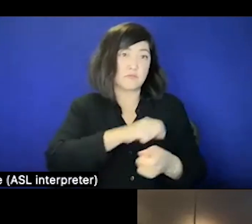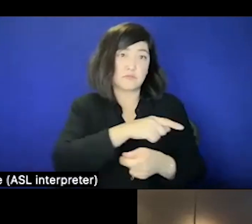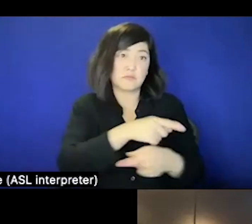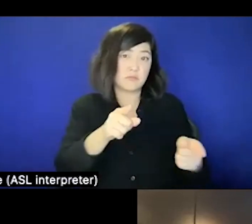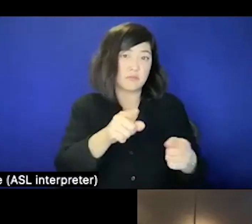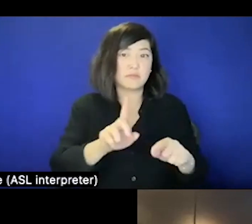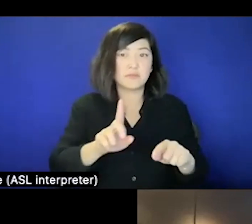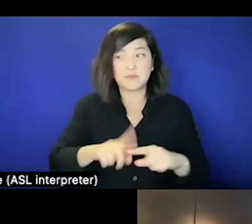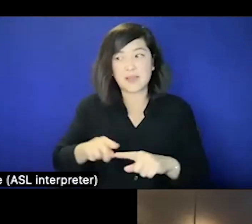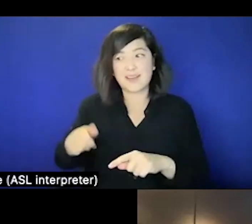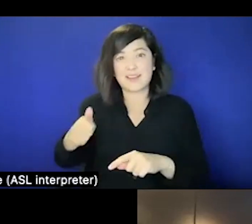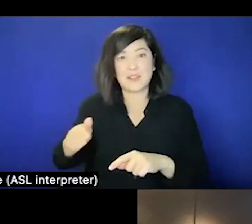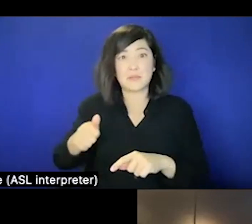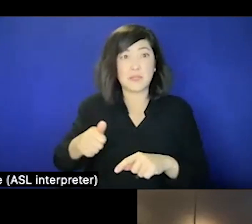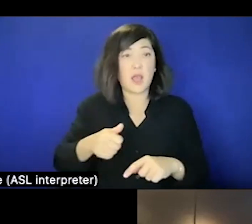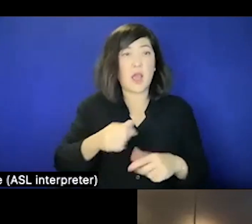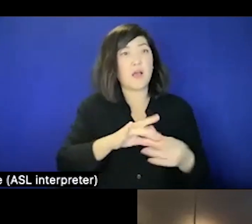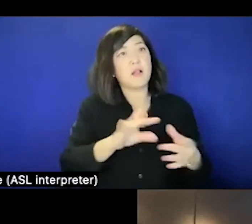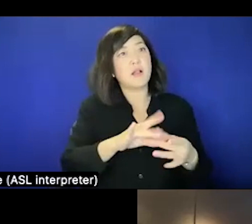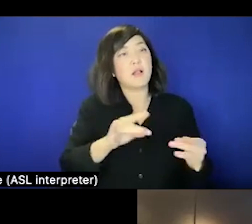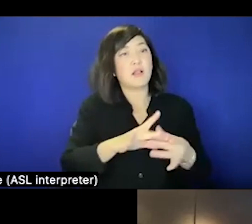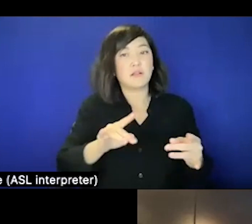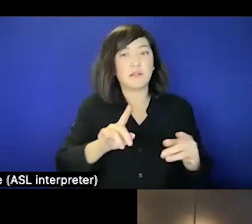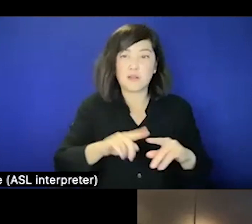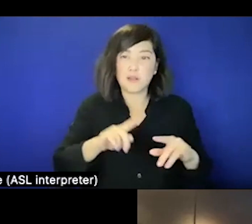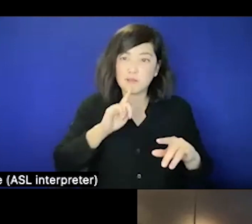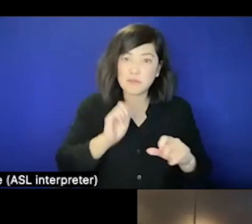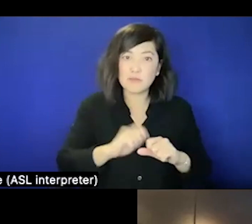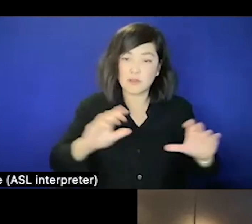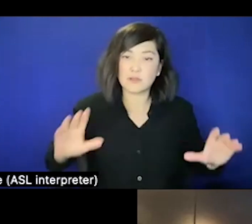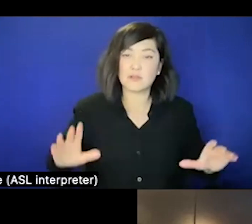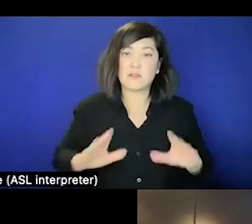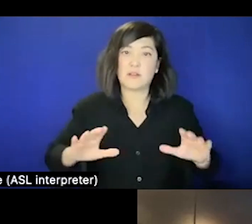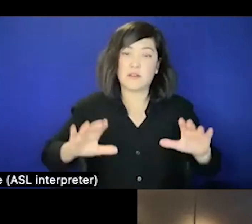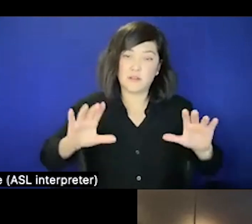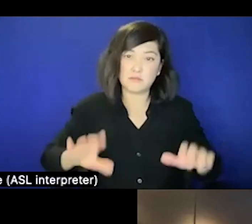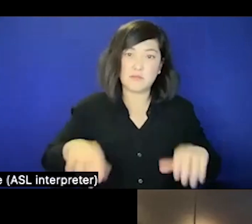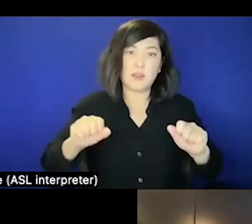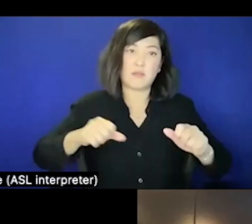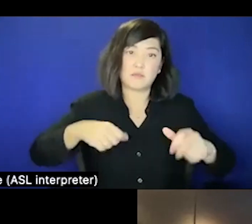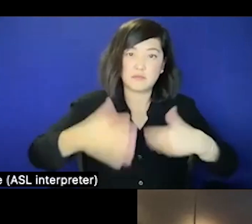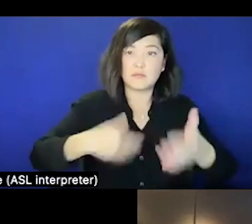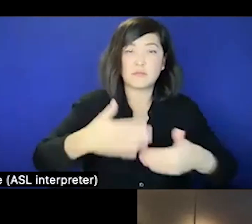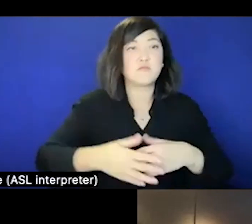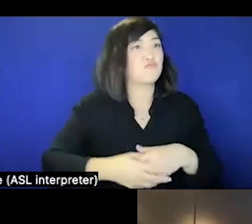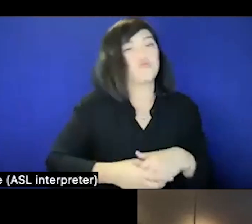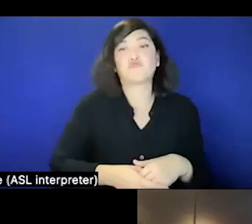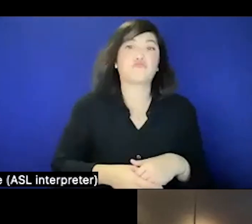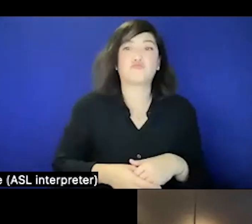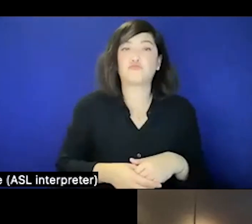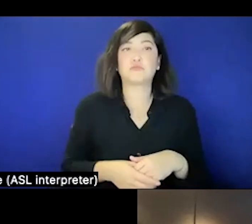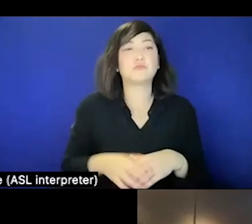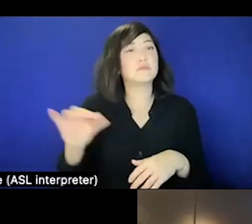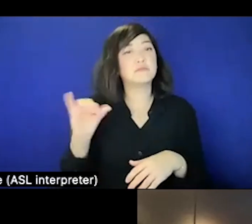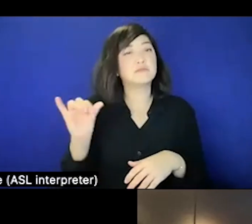yet to do that. And the vendors that could be working with them more aggressively are